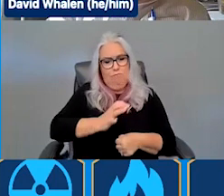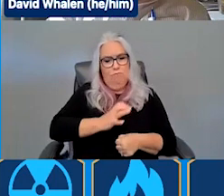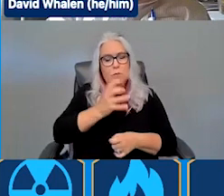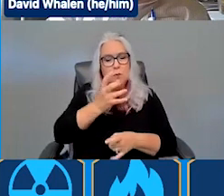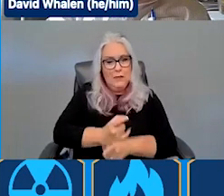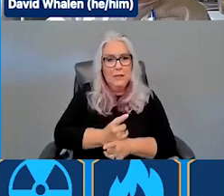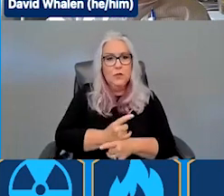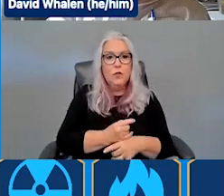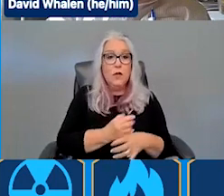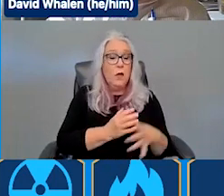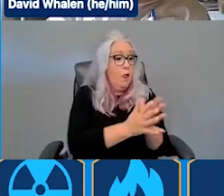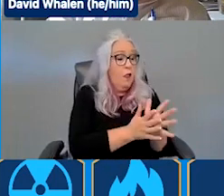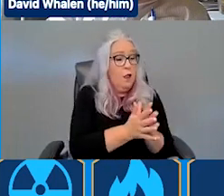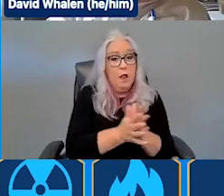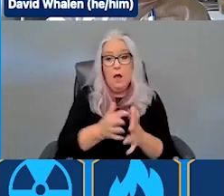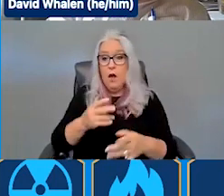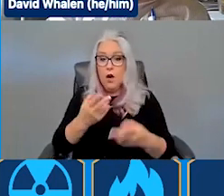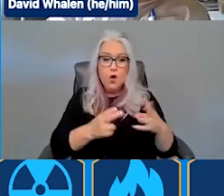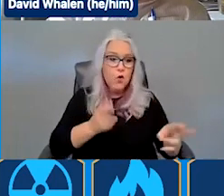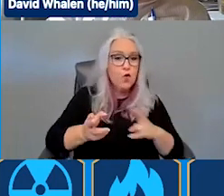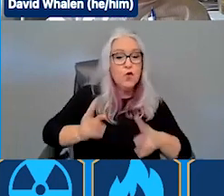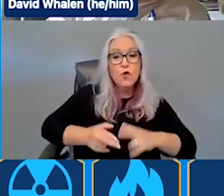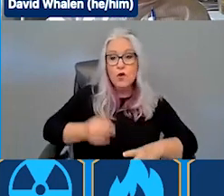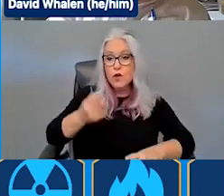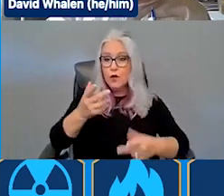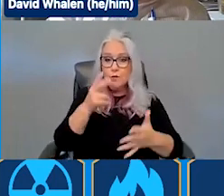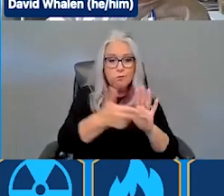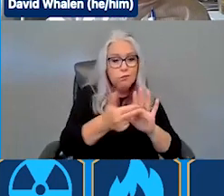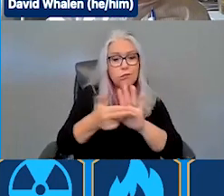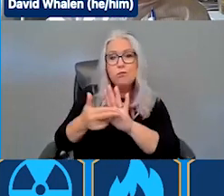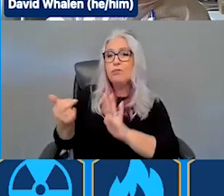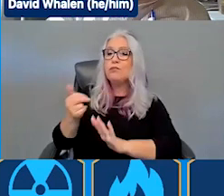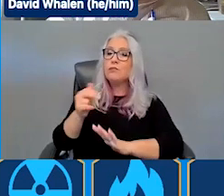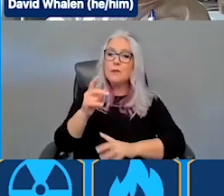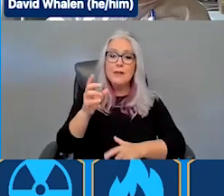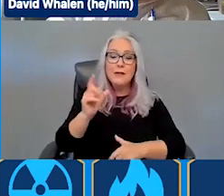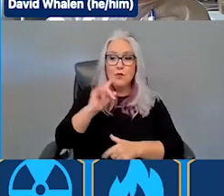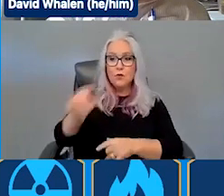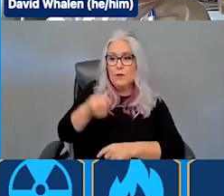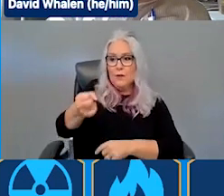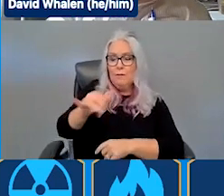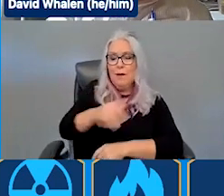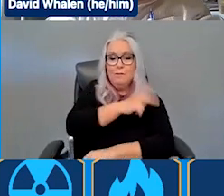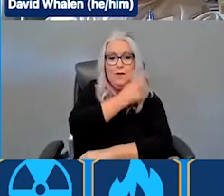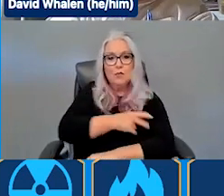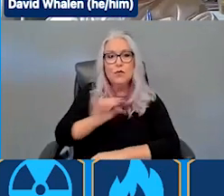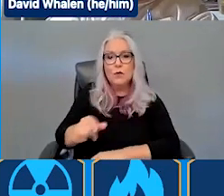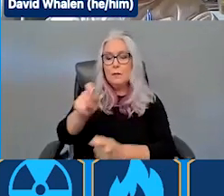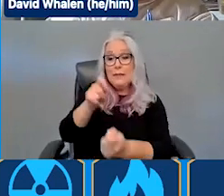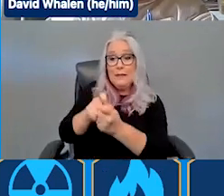hurried system. So my presumption with anyone who conducted some form or performed some form of informal triage is